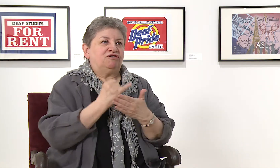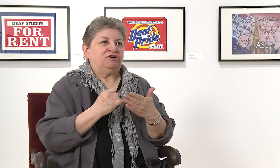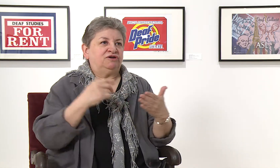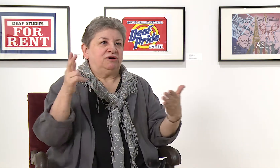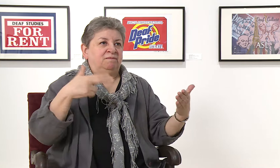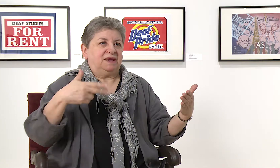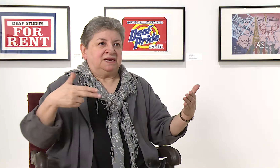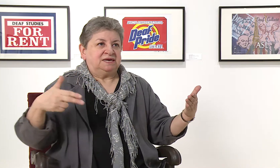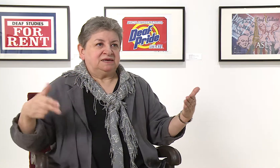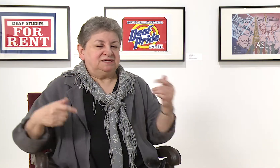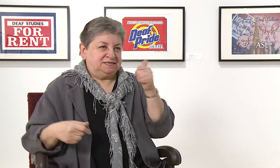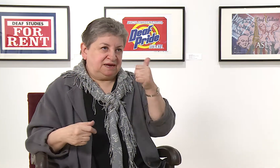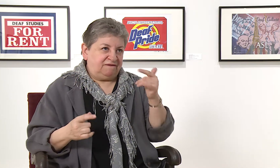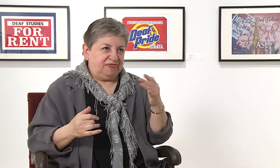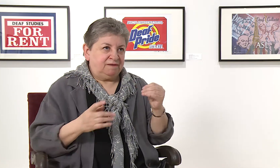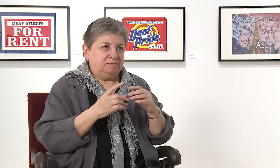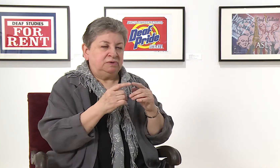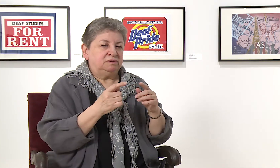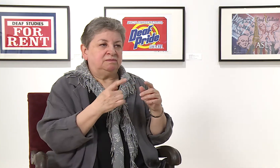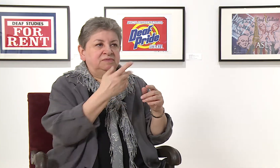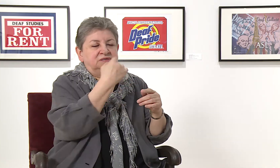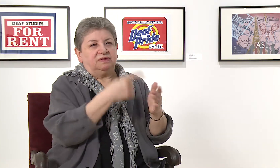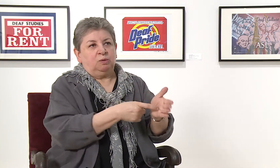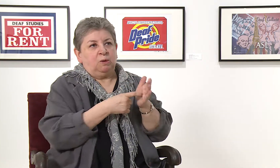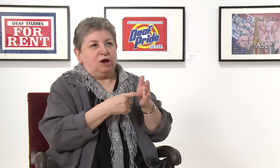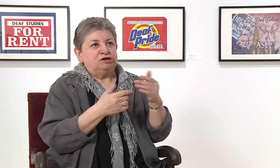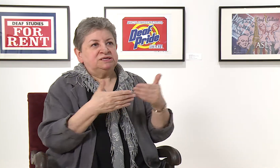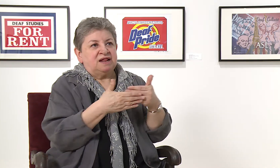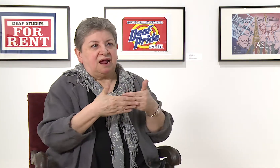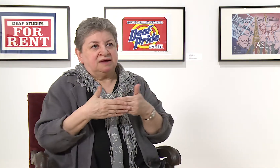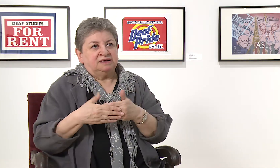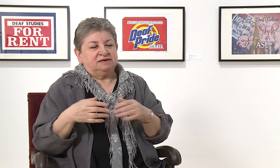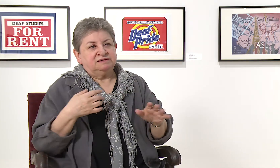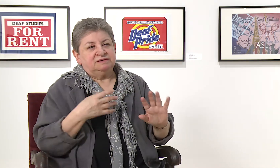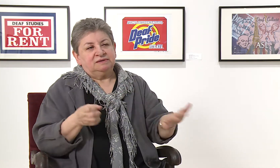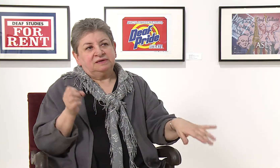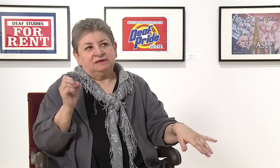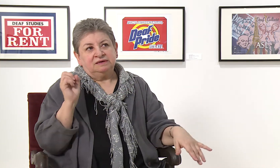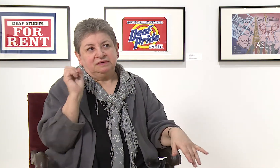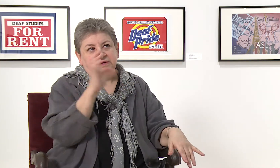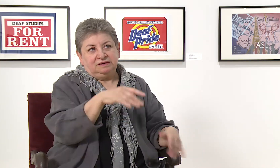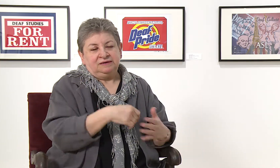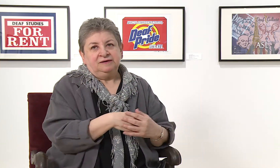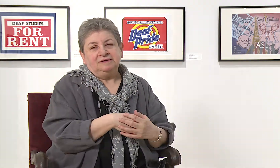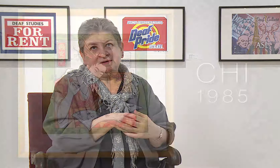I created a series of 10 Deaf-Japanese paintings.